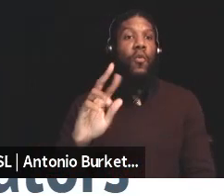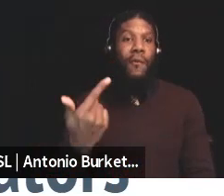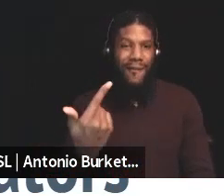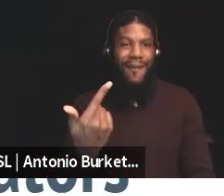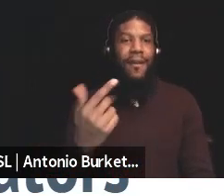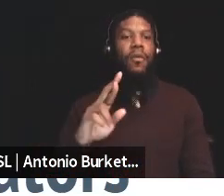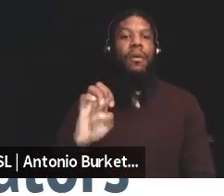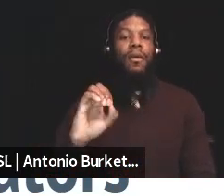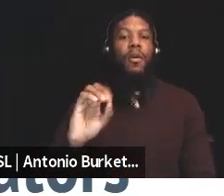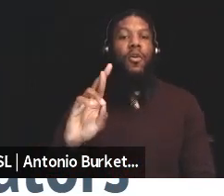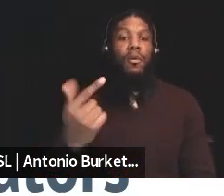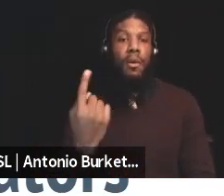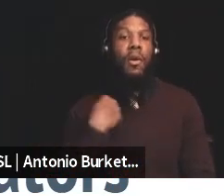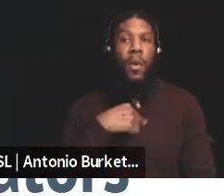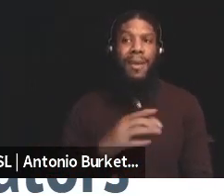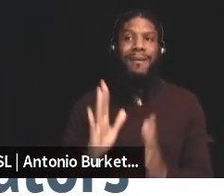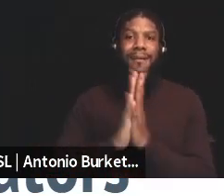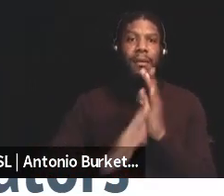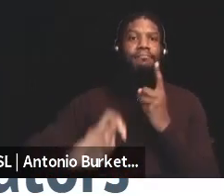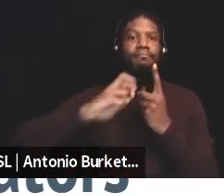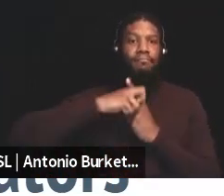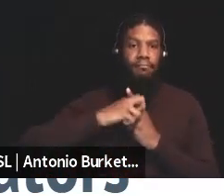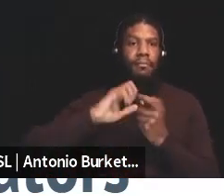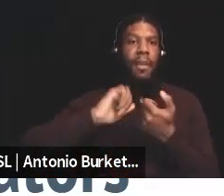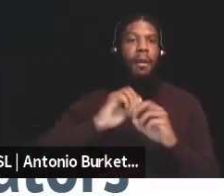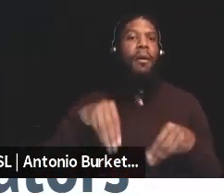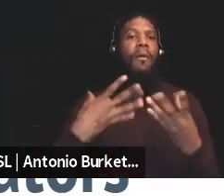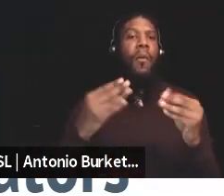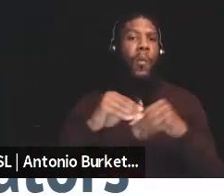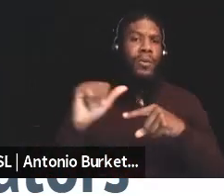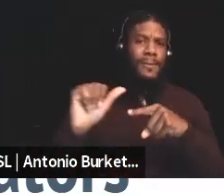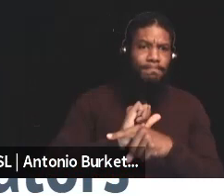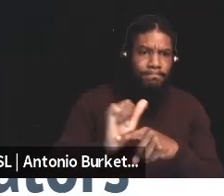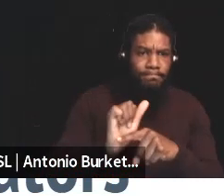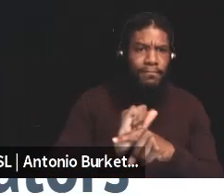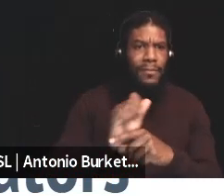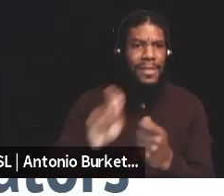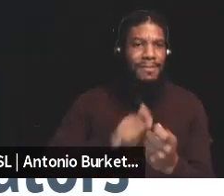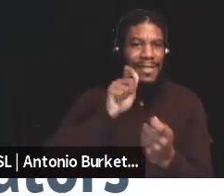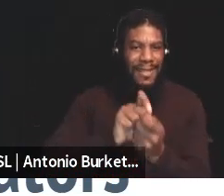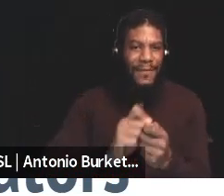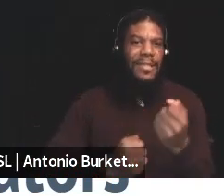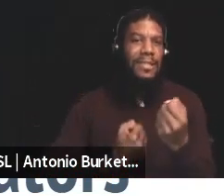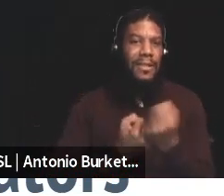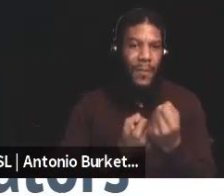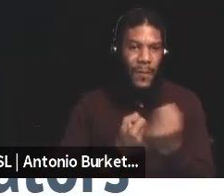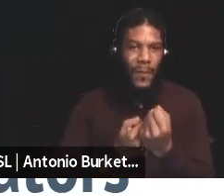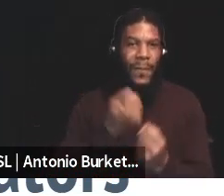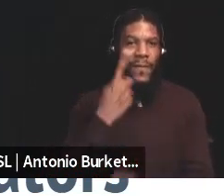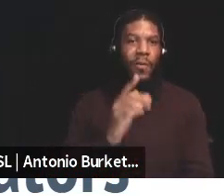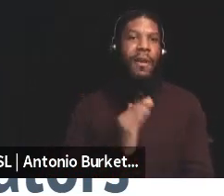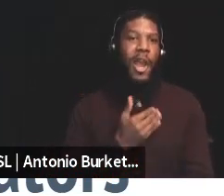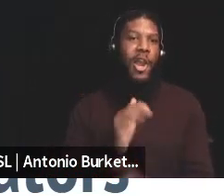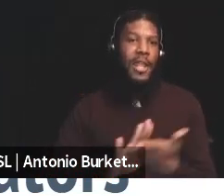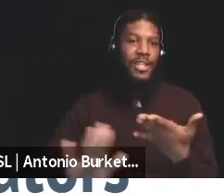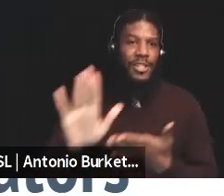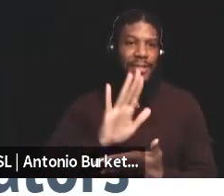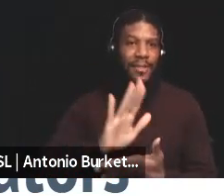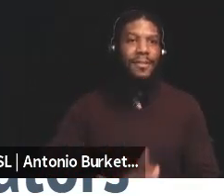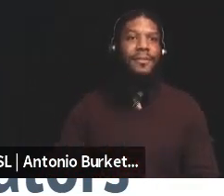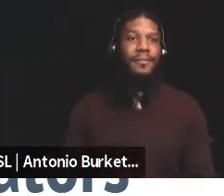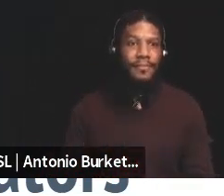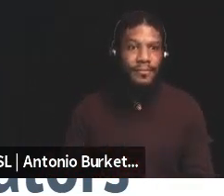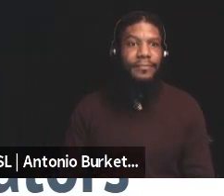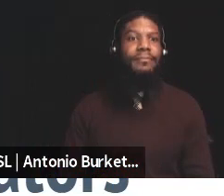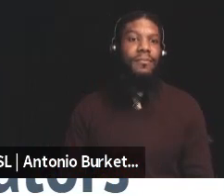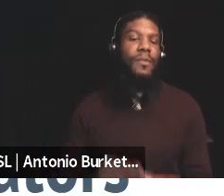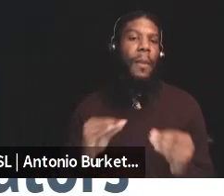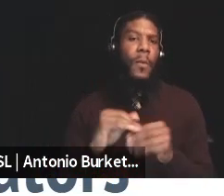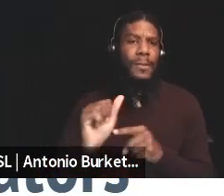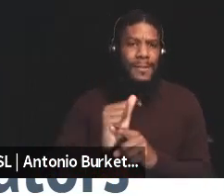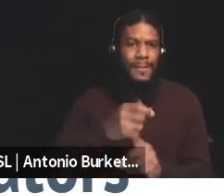we were asked to explore how we could offer more discipline-specific support of our colleges,